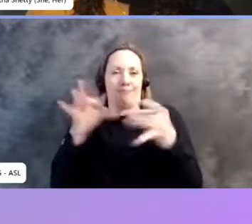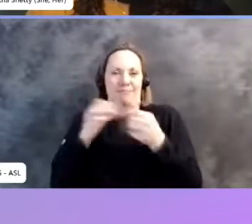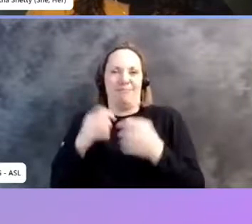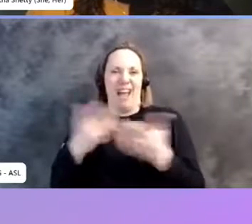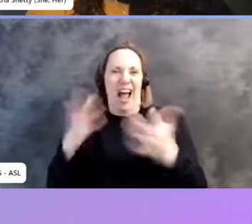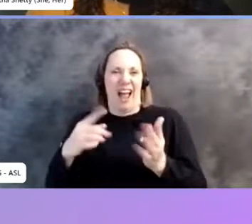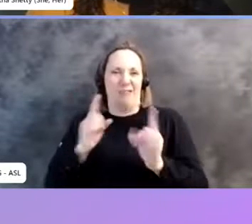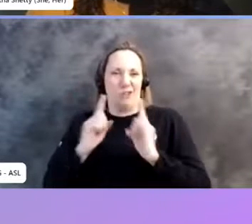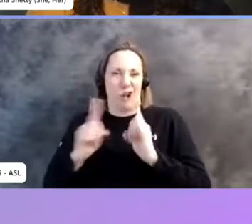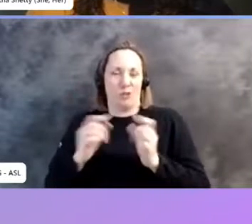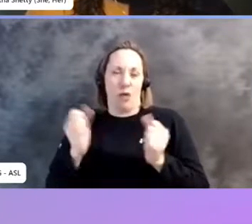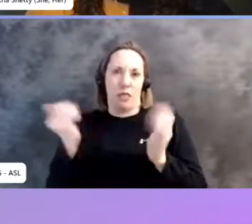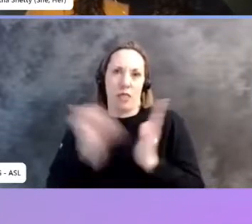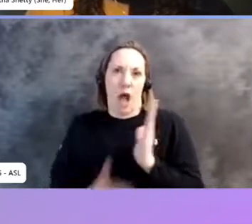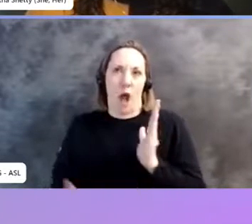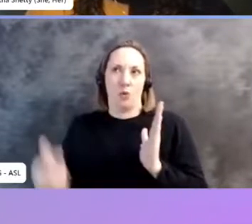[GREG] Before the panel jumps in, I want to give you a